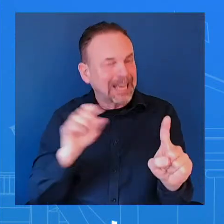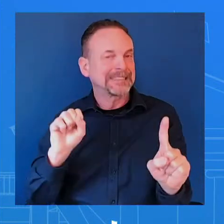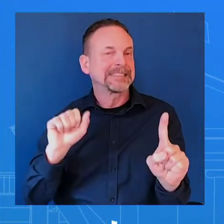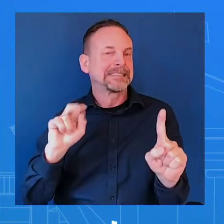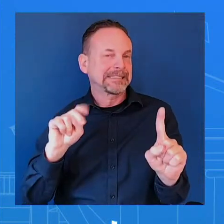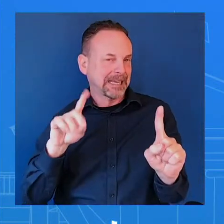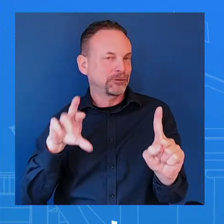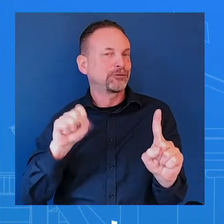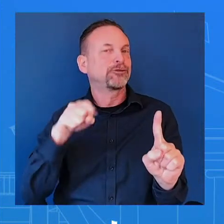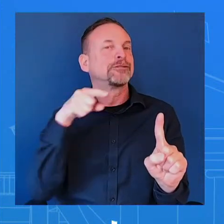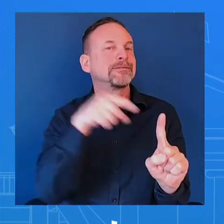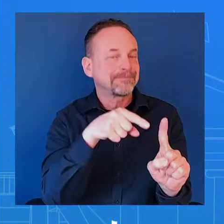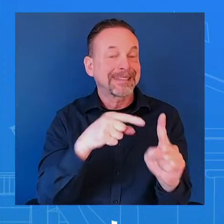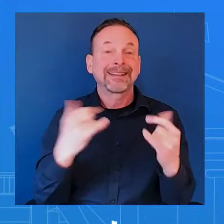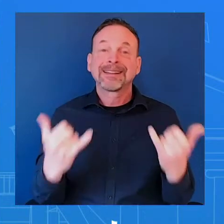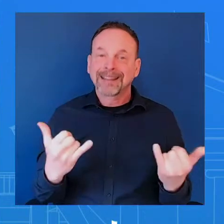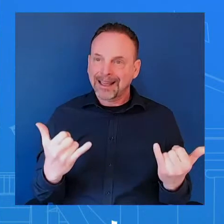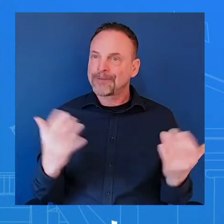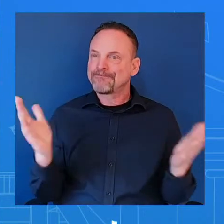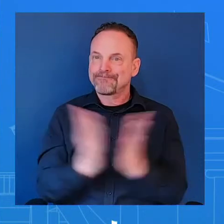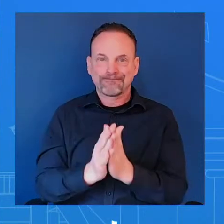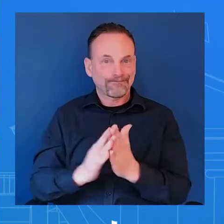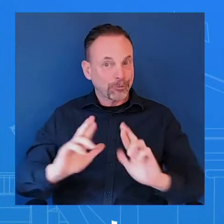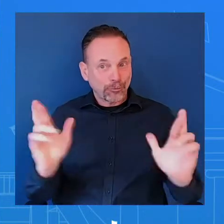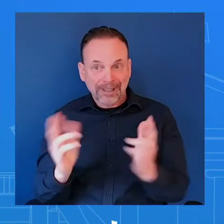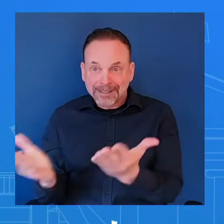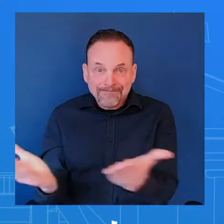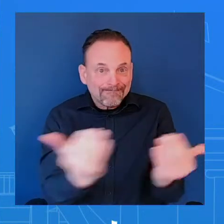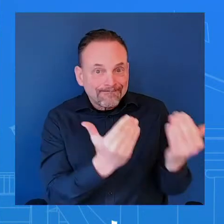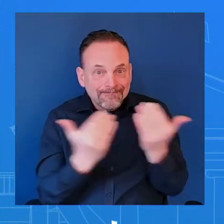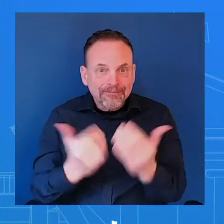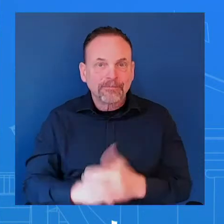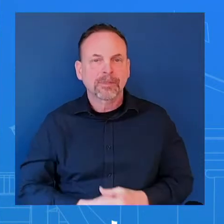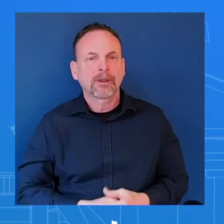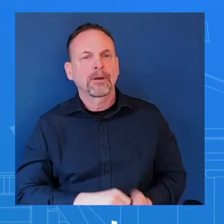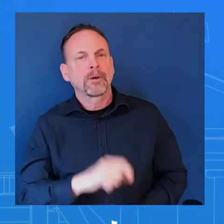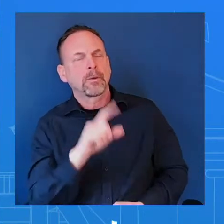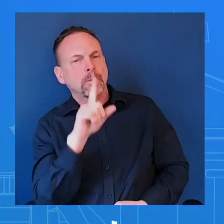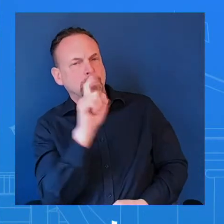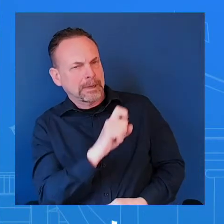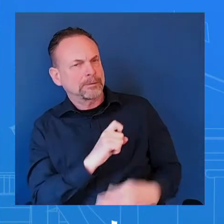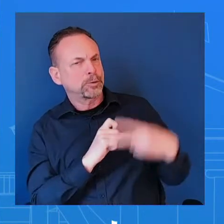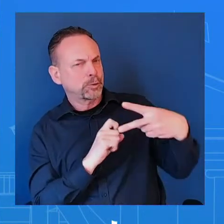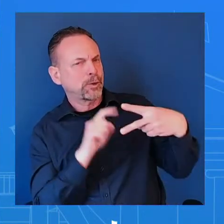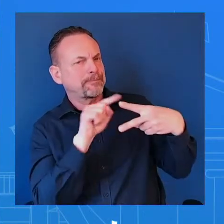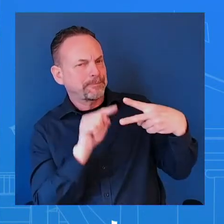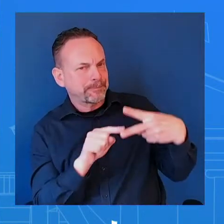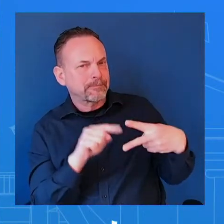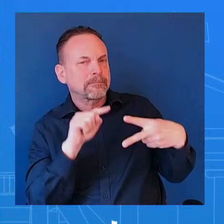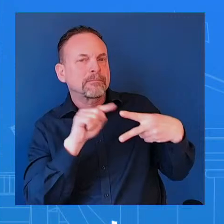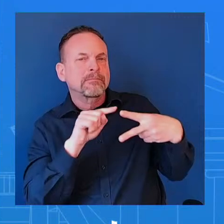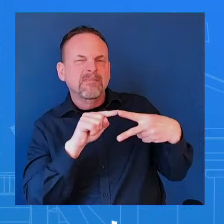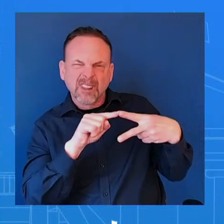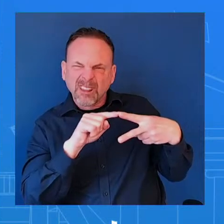The Press: Thank you. Good to see you too. Two questions, starting with the earthquake in Taiwan. Has the government there asked for anything yet from the United States?